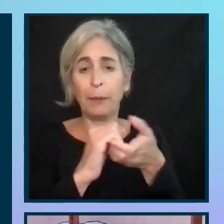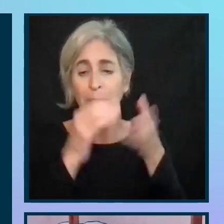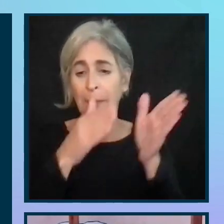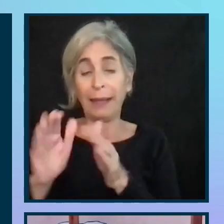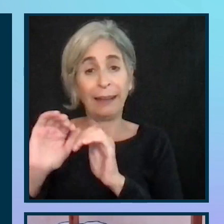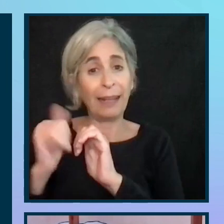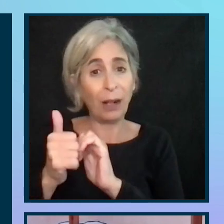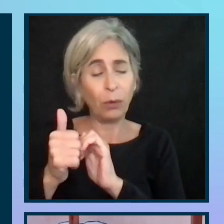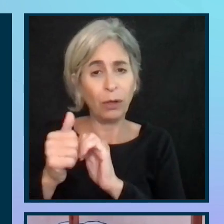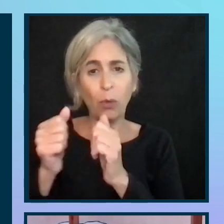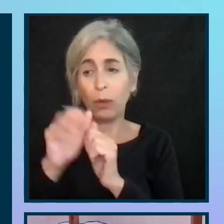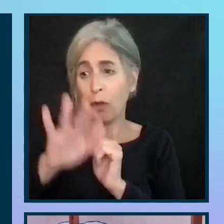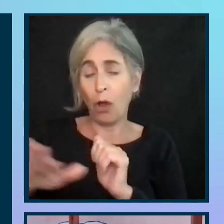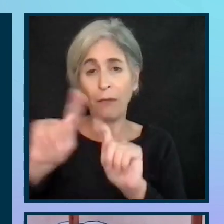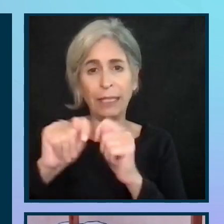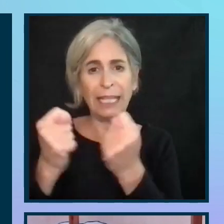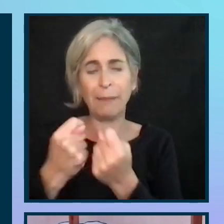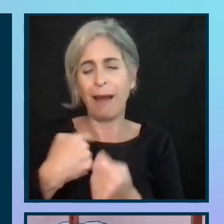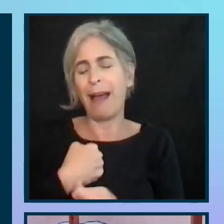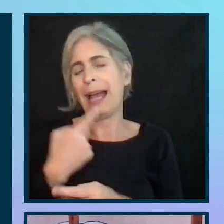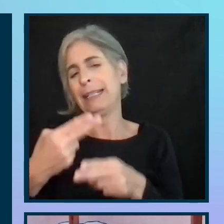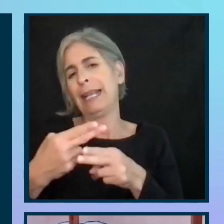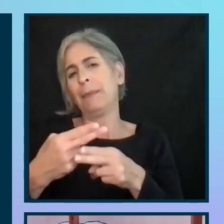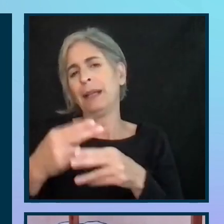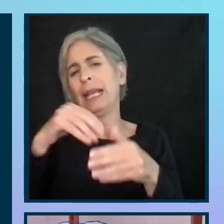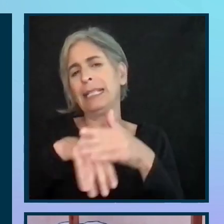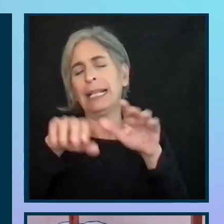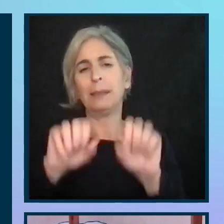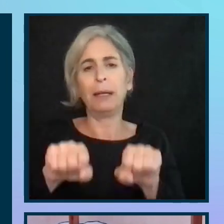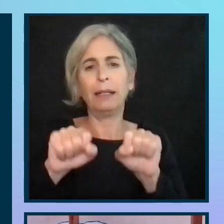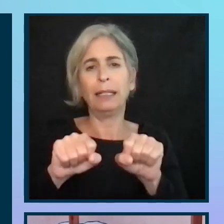with the rest of the team is something that I like to call the accessibility amigos meeting.